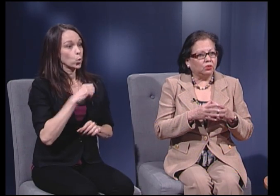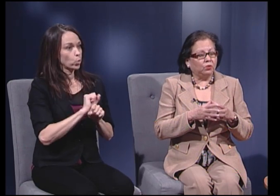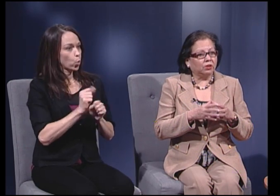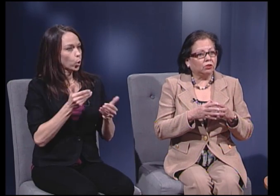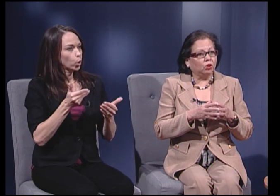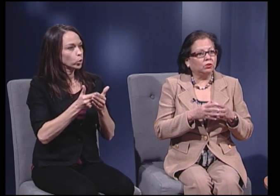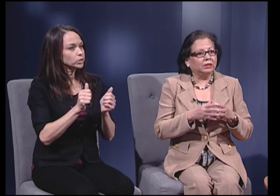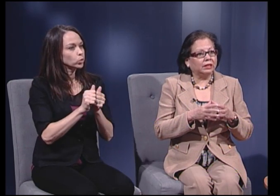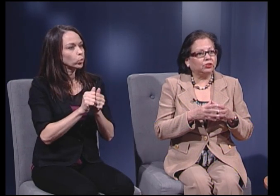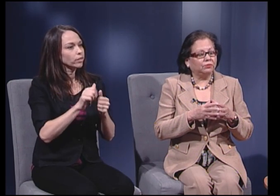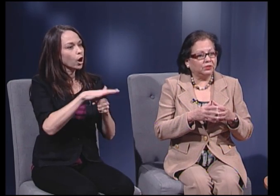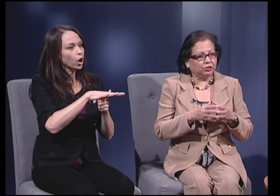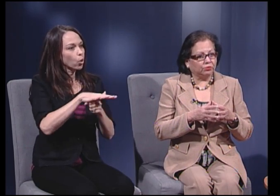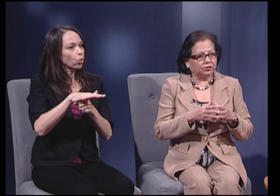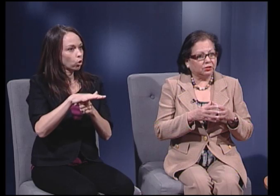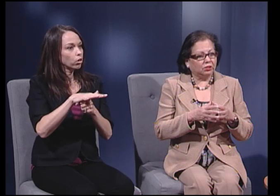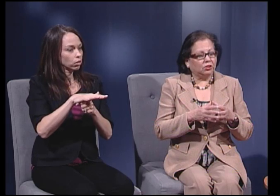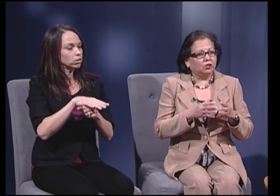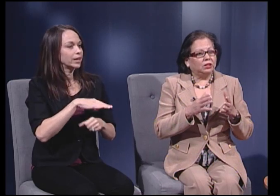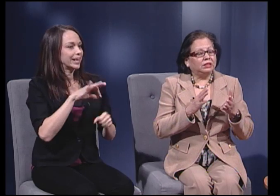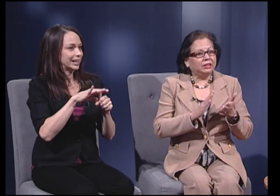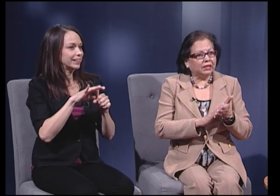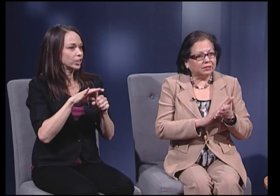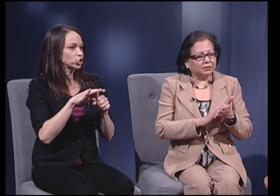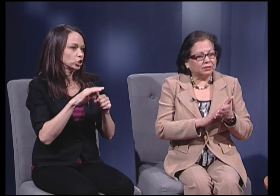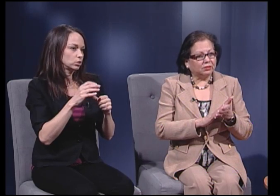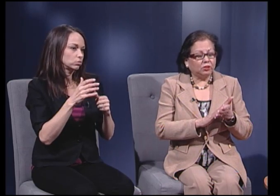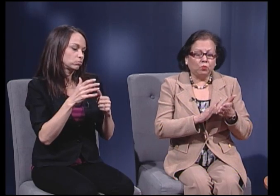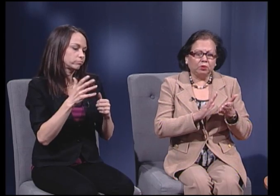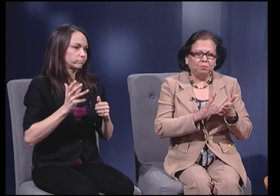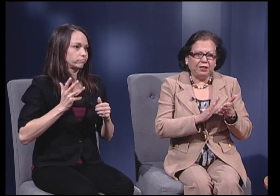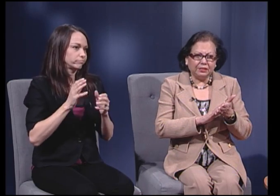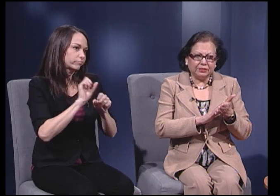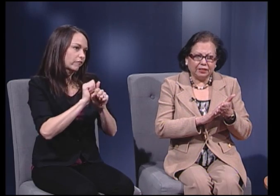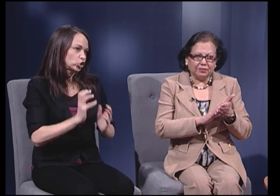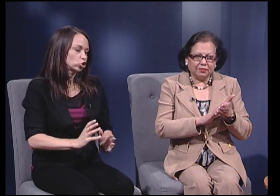with our local election officials. In Texas, you know, we're a big state--